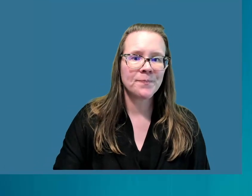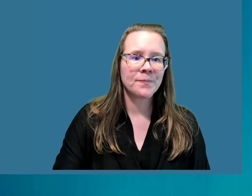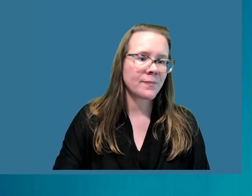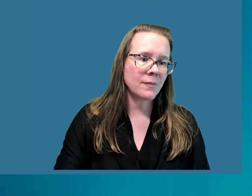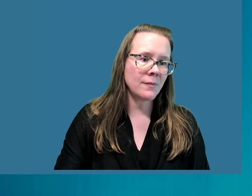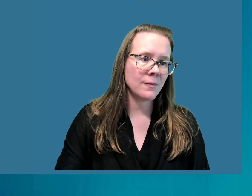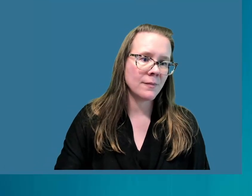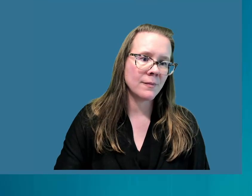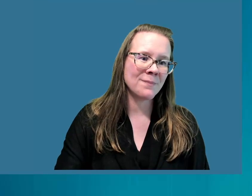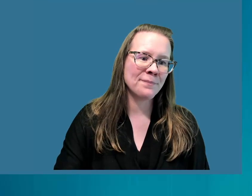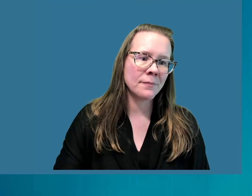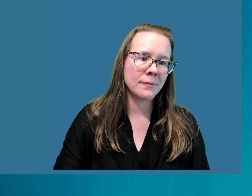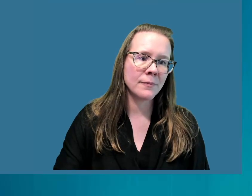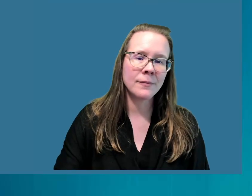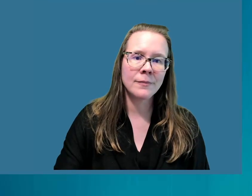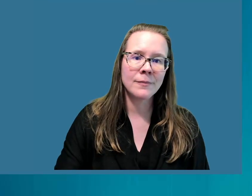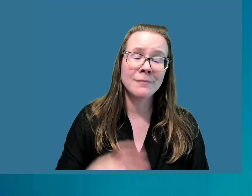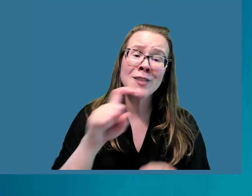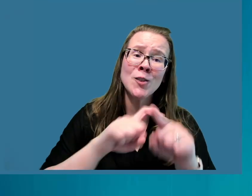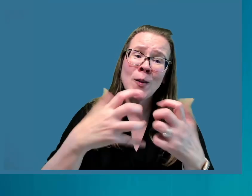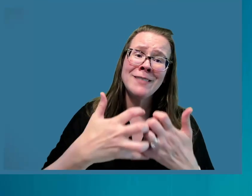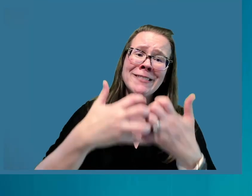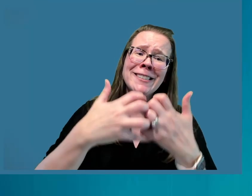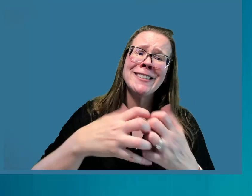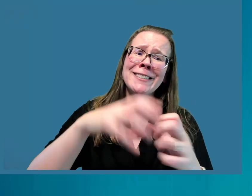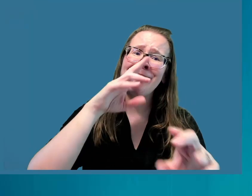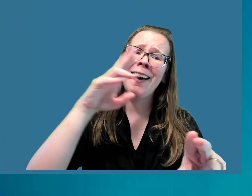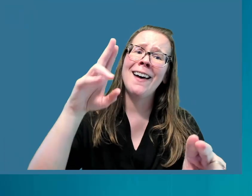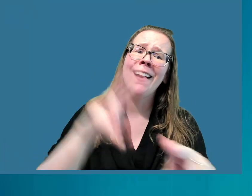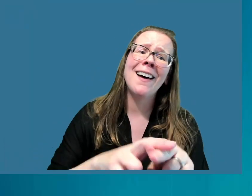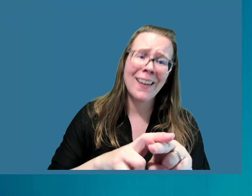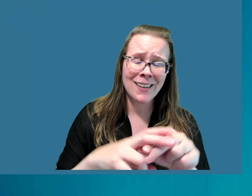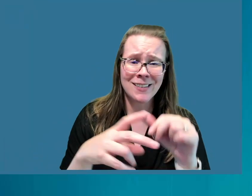The sewing machines were so fun to make! Like combining different designs,